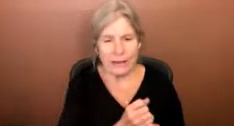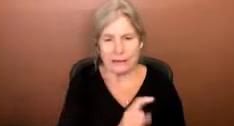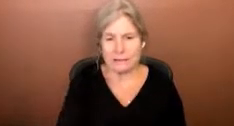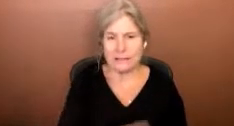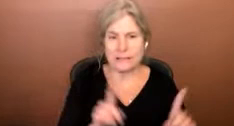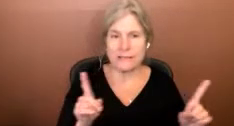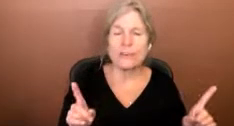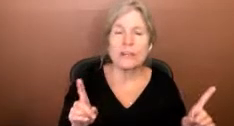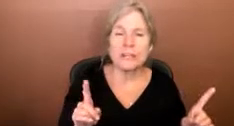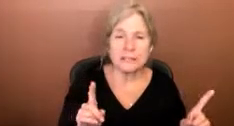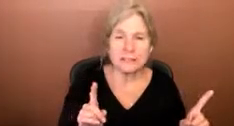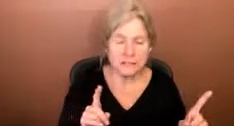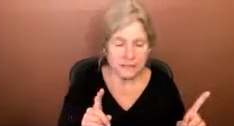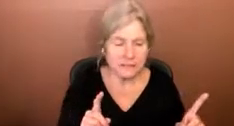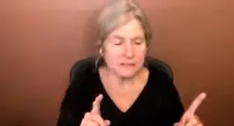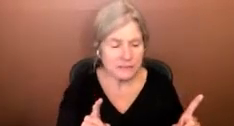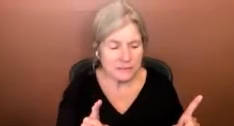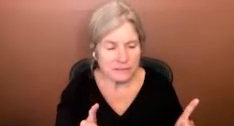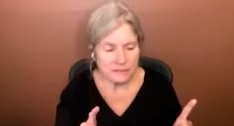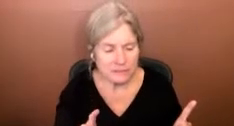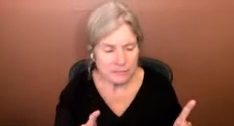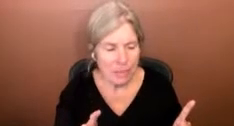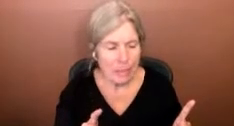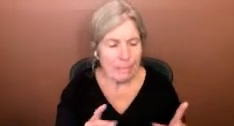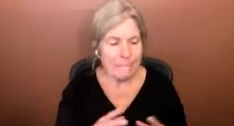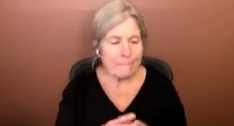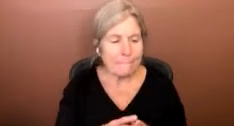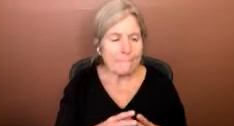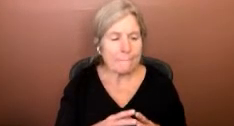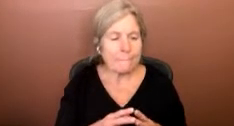pieces that can stay in different countries because the logistics became quite